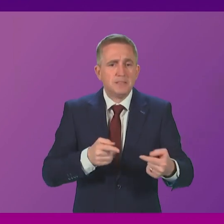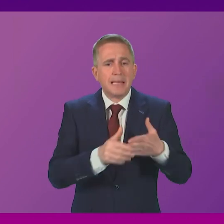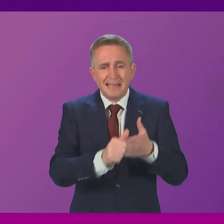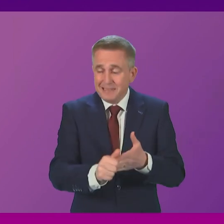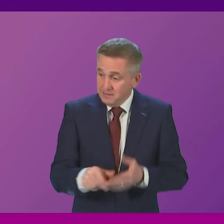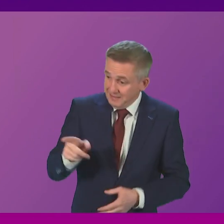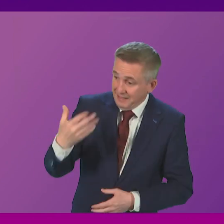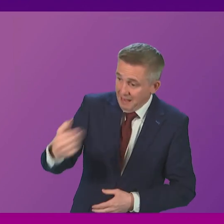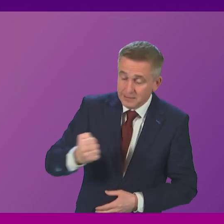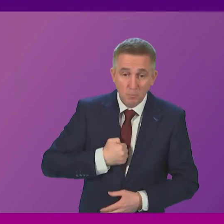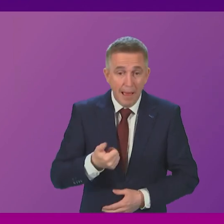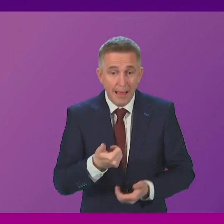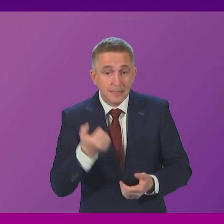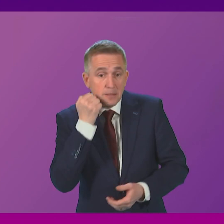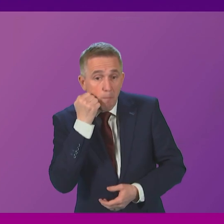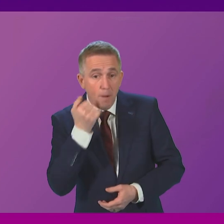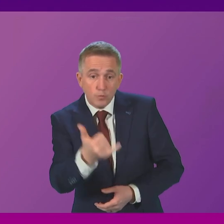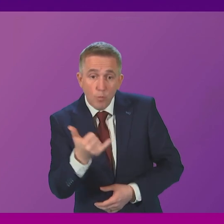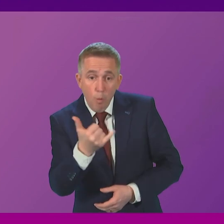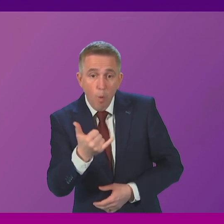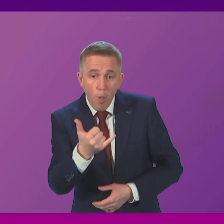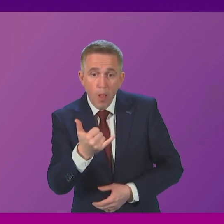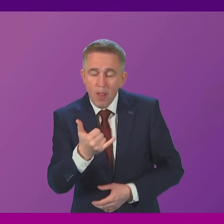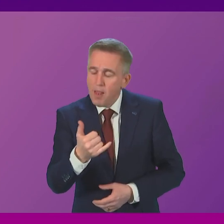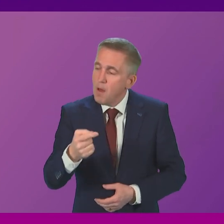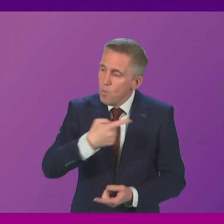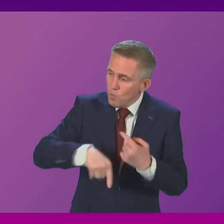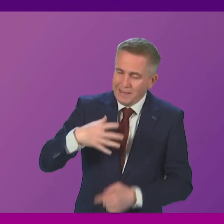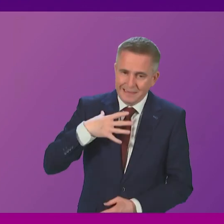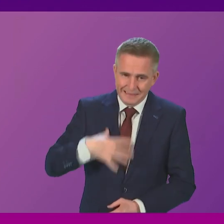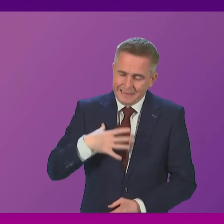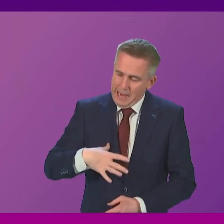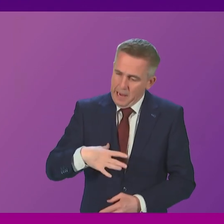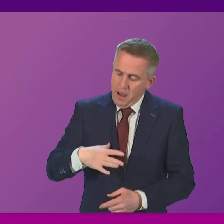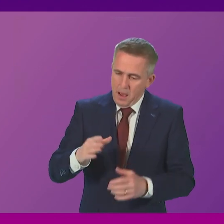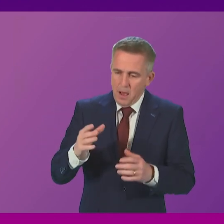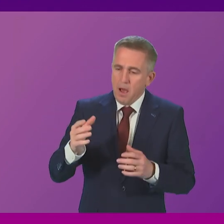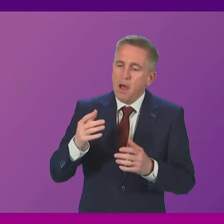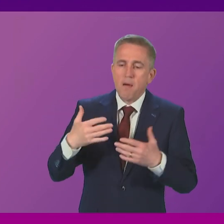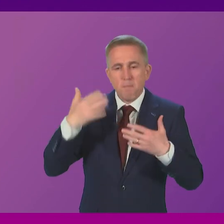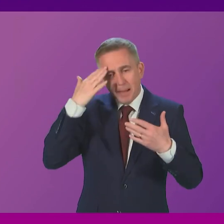I will tell him about our desire for a dedicated mental health minister who will actually reduce